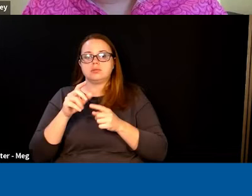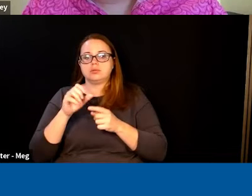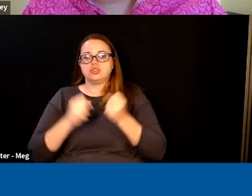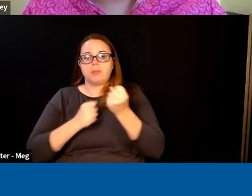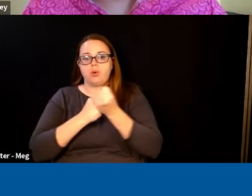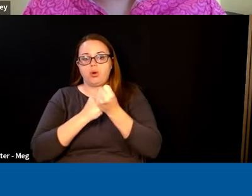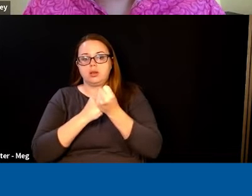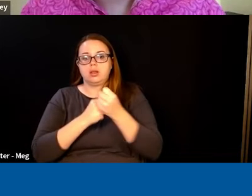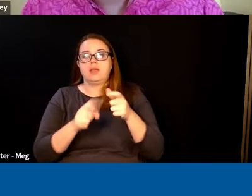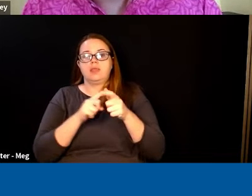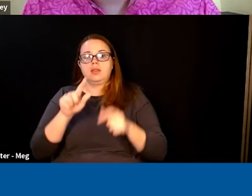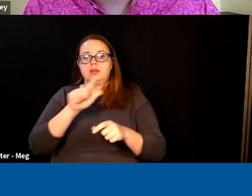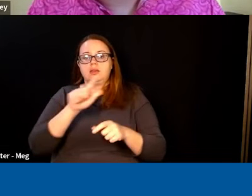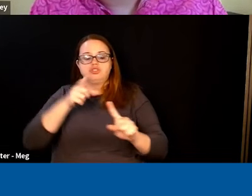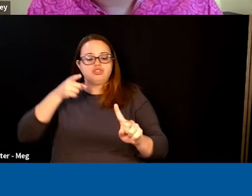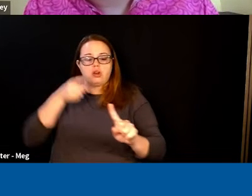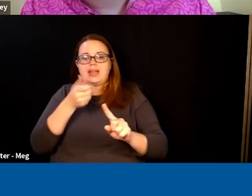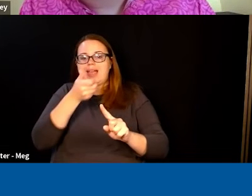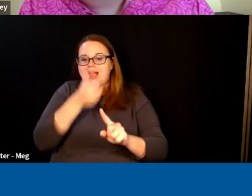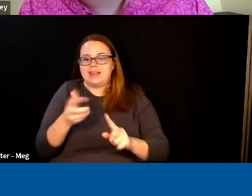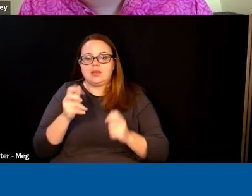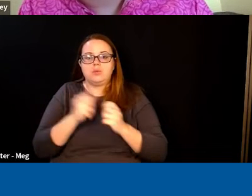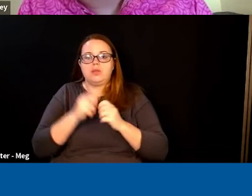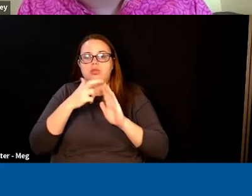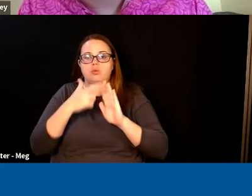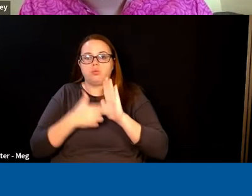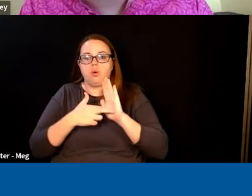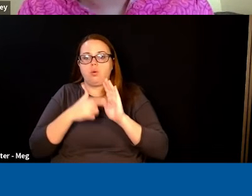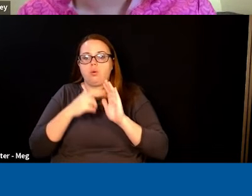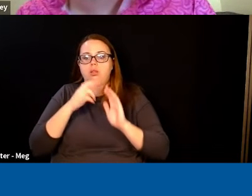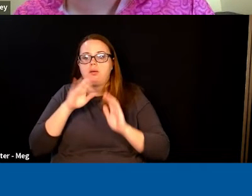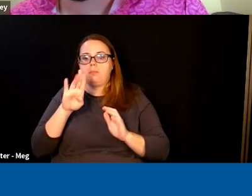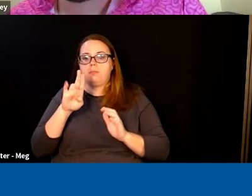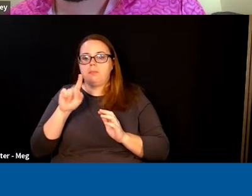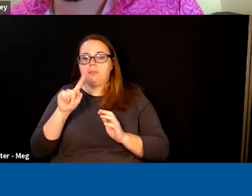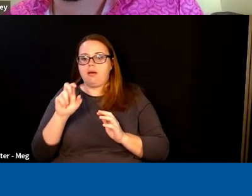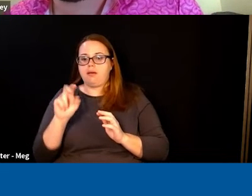and then target anything with a role button and give it a nice chunky border with ButtonText,